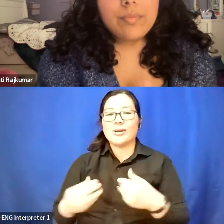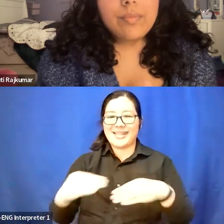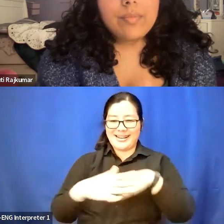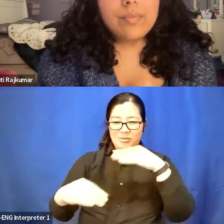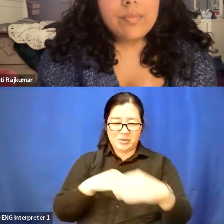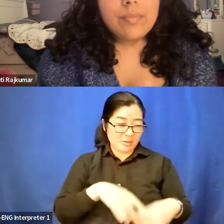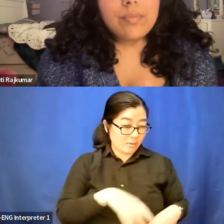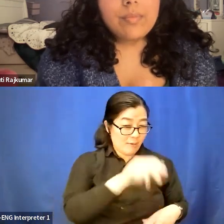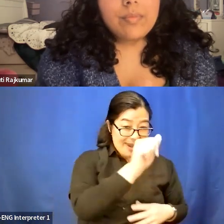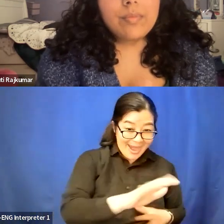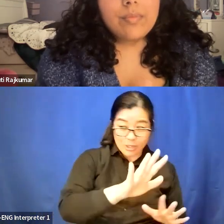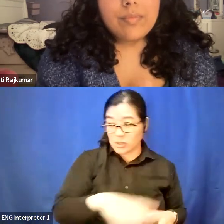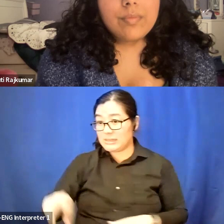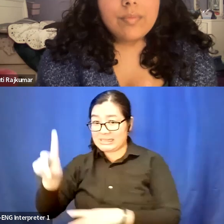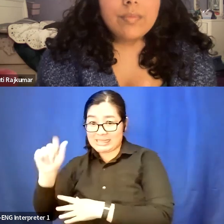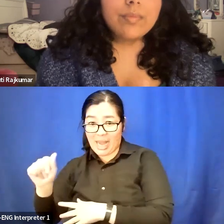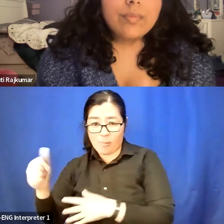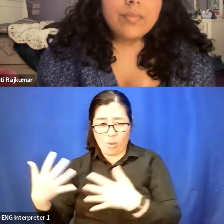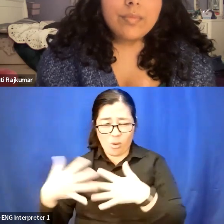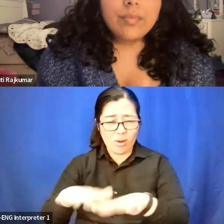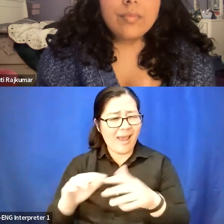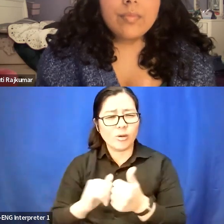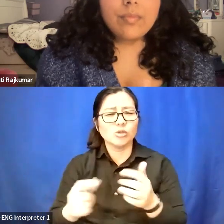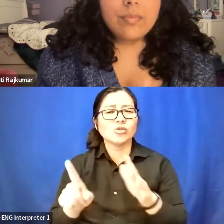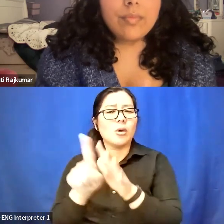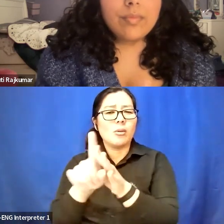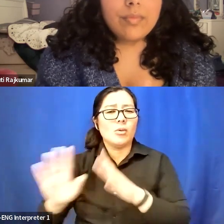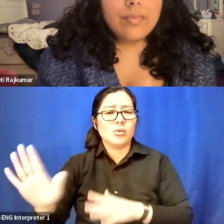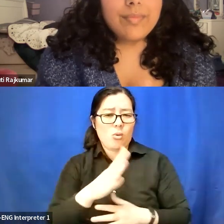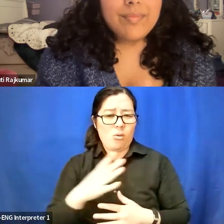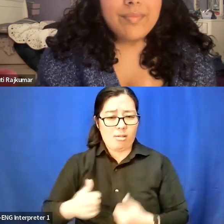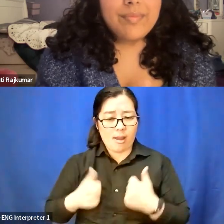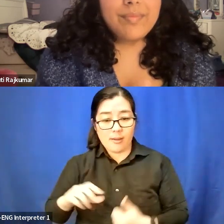and Asian presented itself in your life? So Shruti, why don't you start us off?